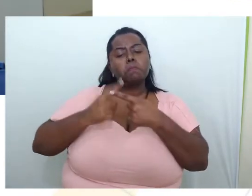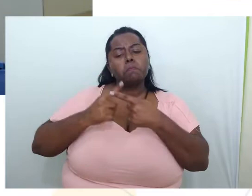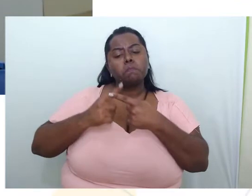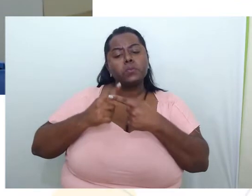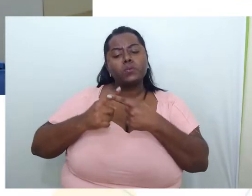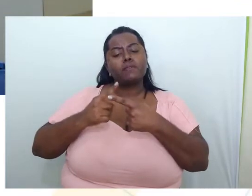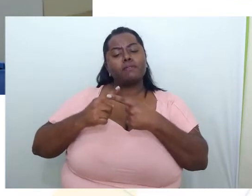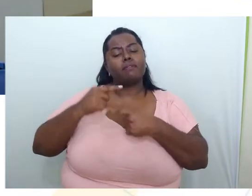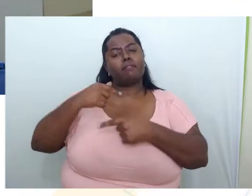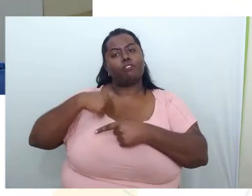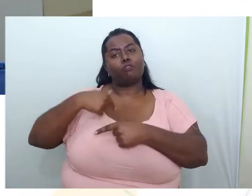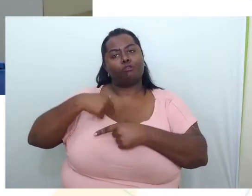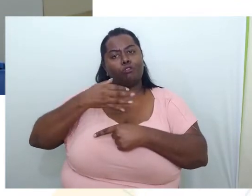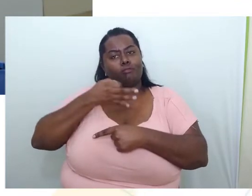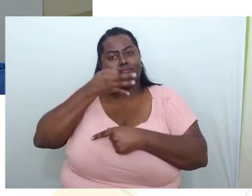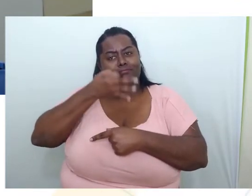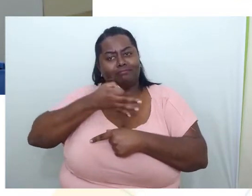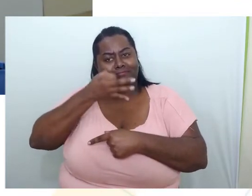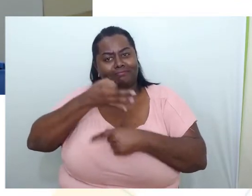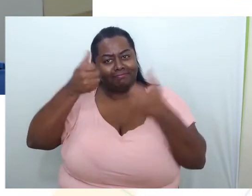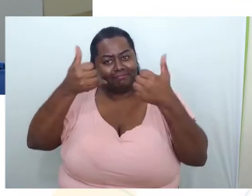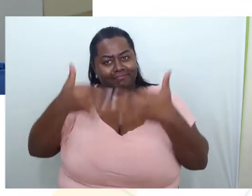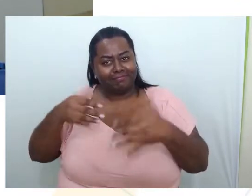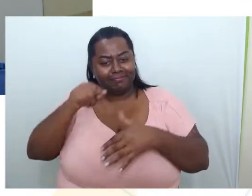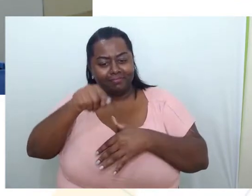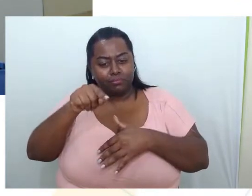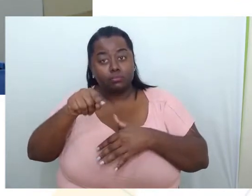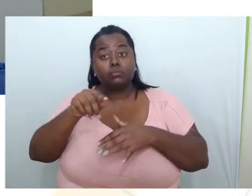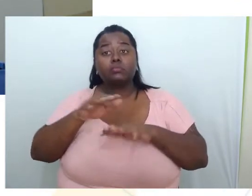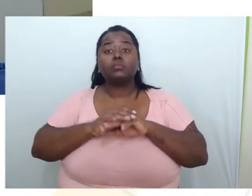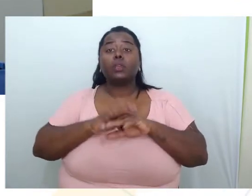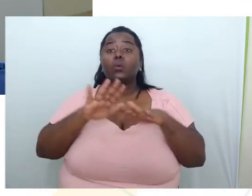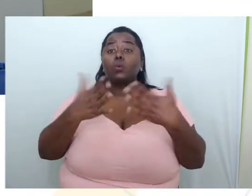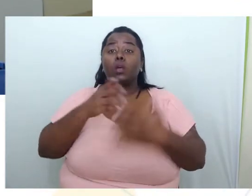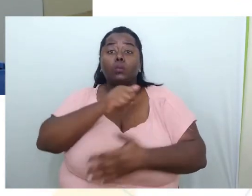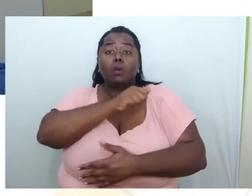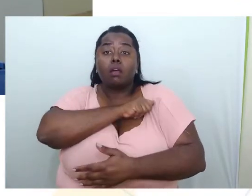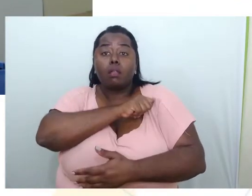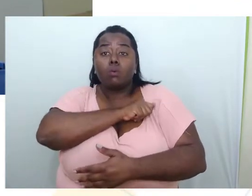carefully and you'll see where I'm going with this and when students and parents